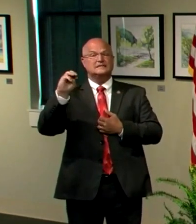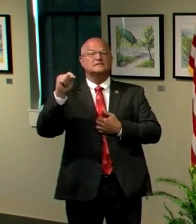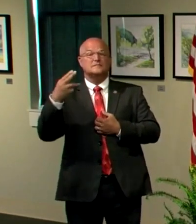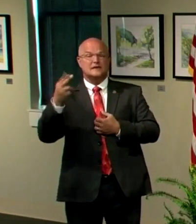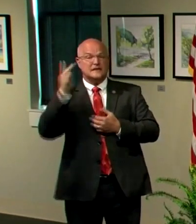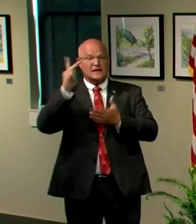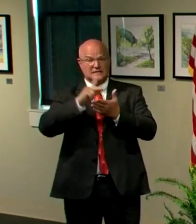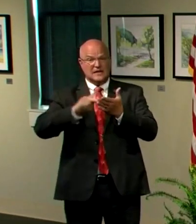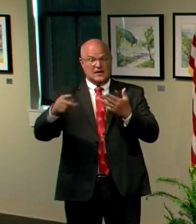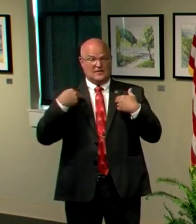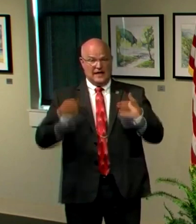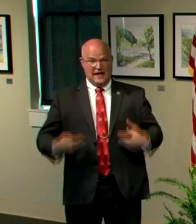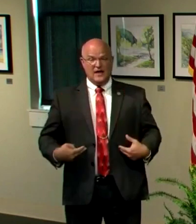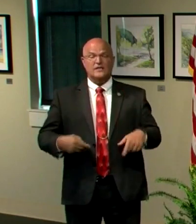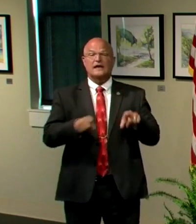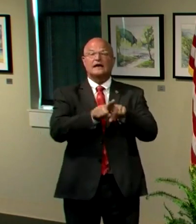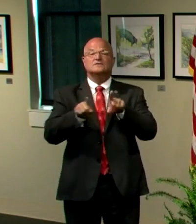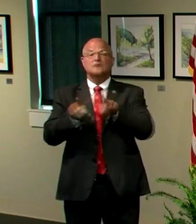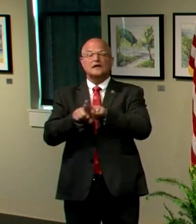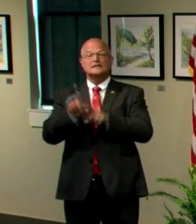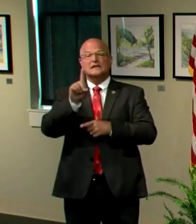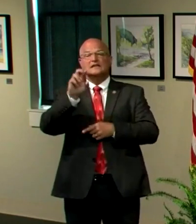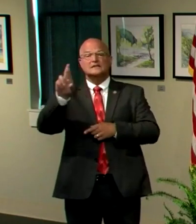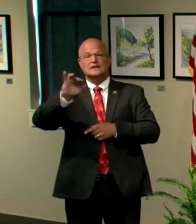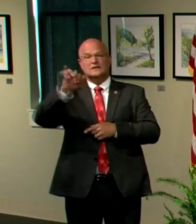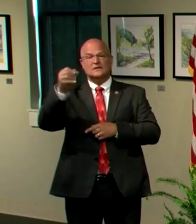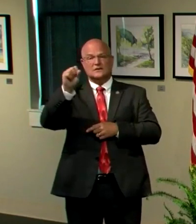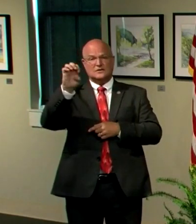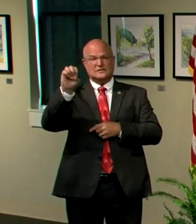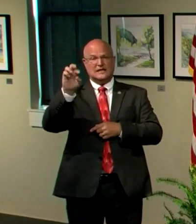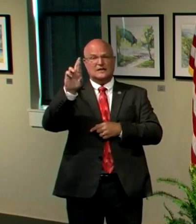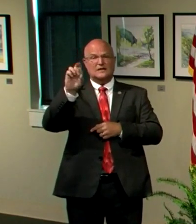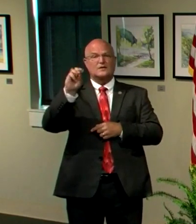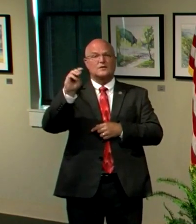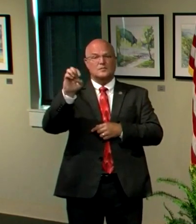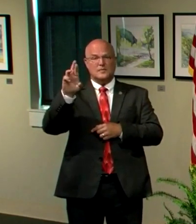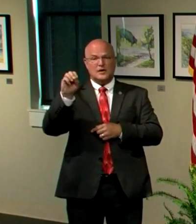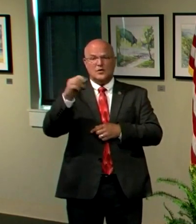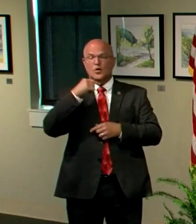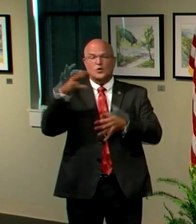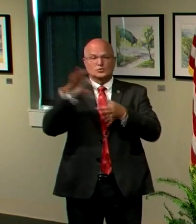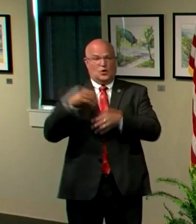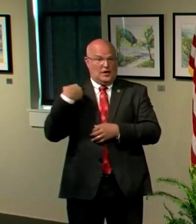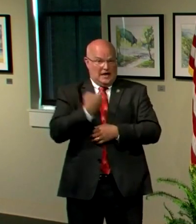BREAKING NEWS COVERAGE. JOINED BY DR. NATE SMITH OUR